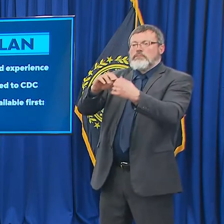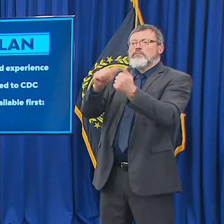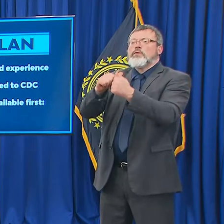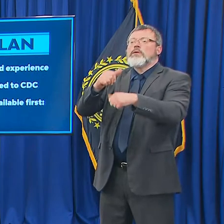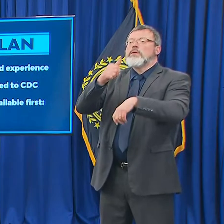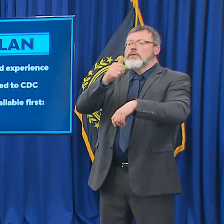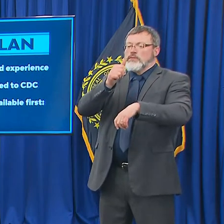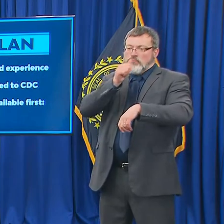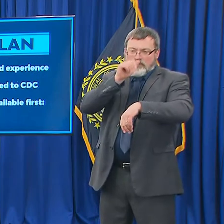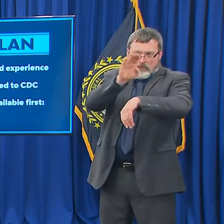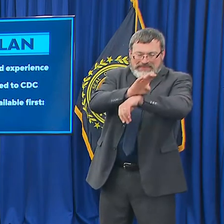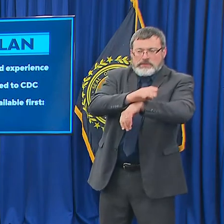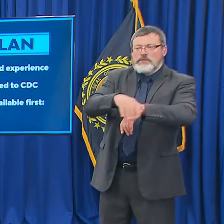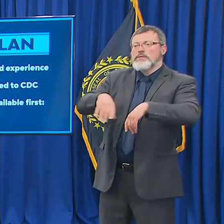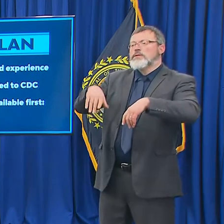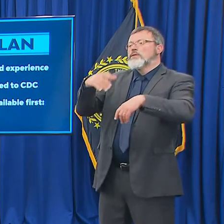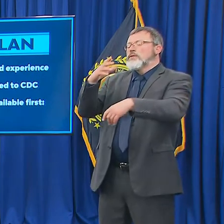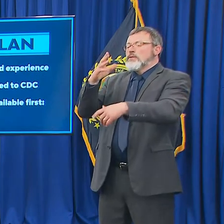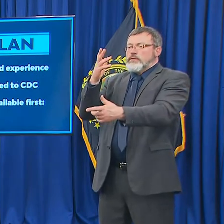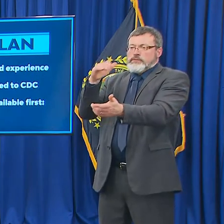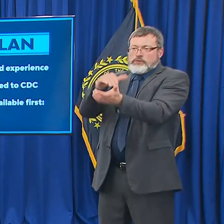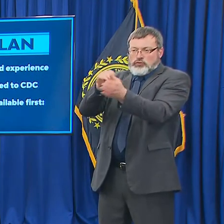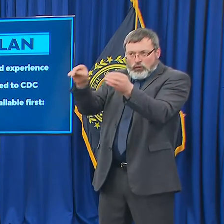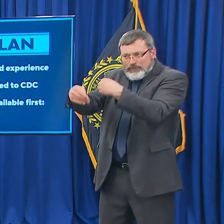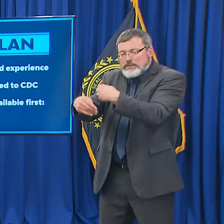and preliminary data from these trials of these vaccines